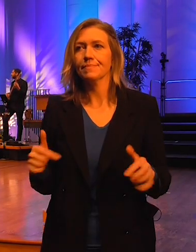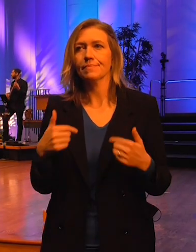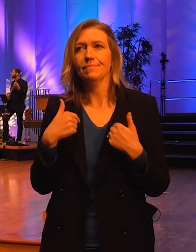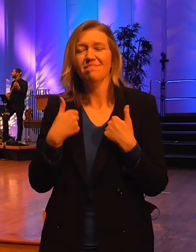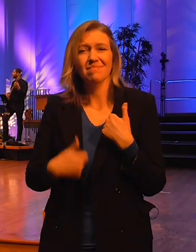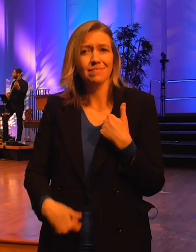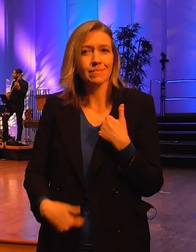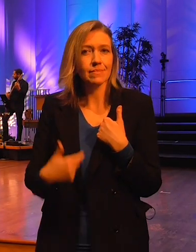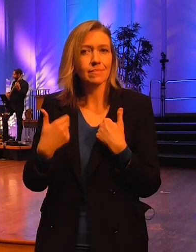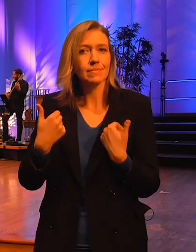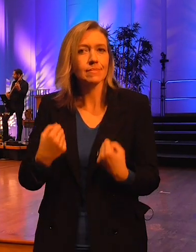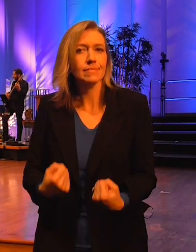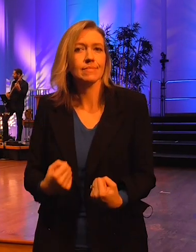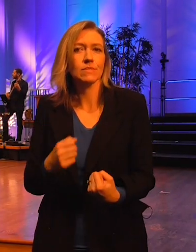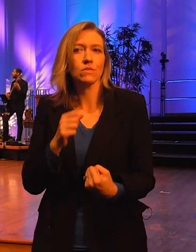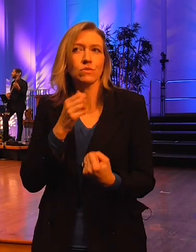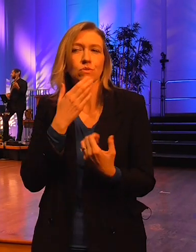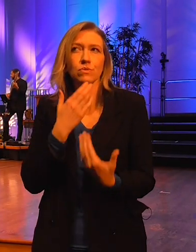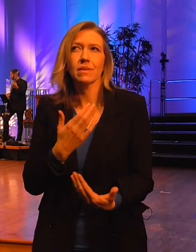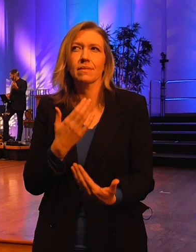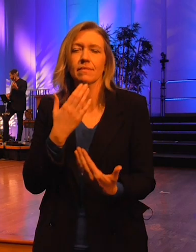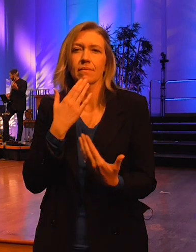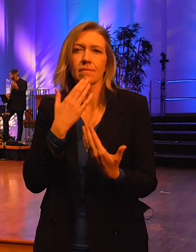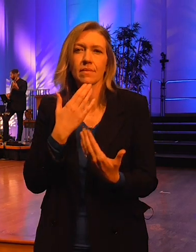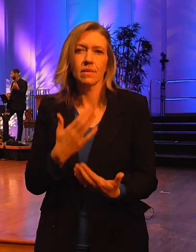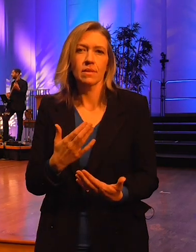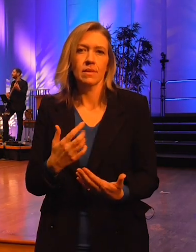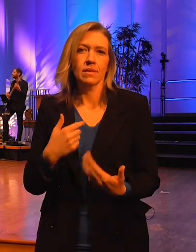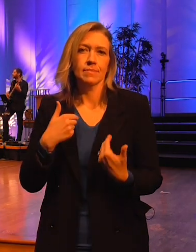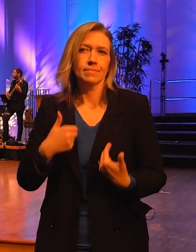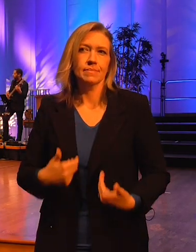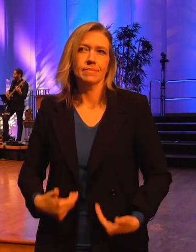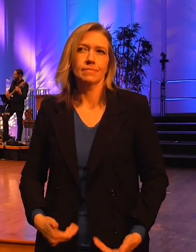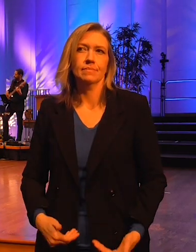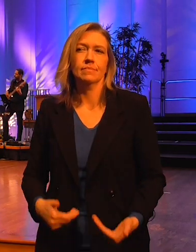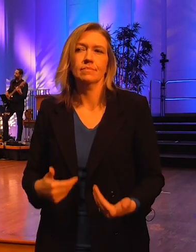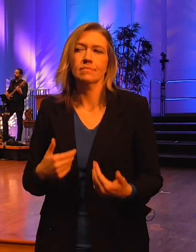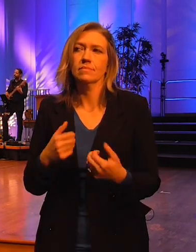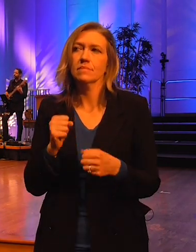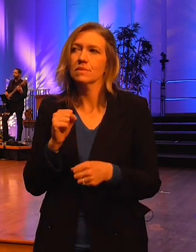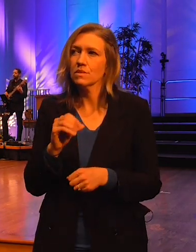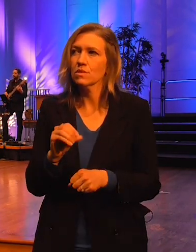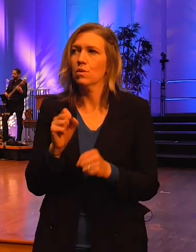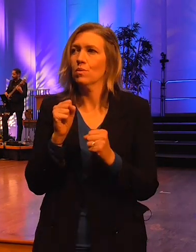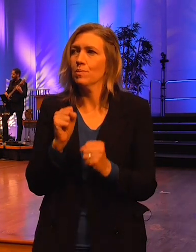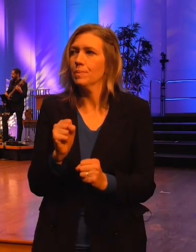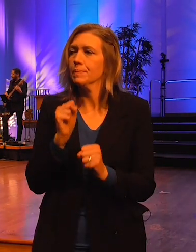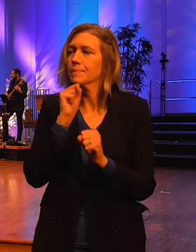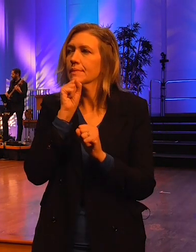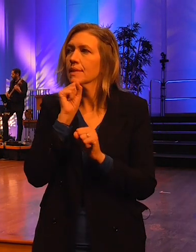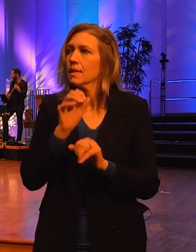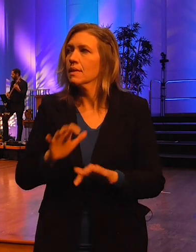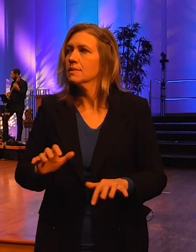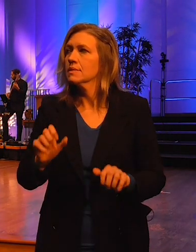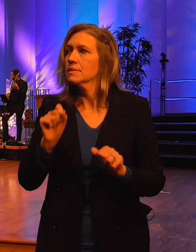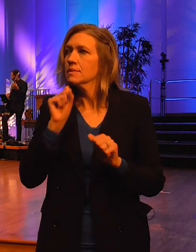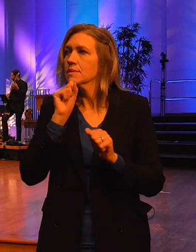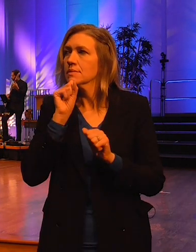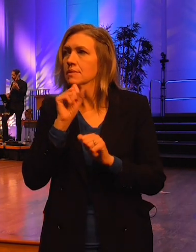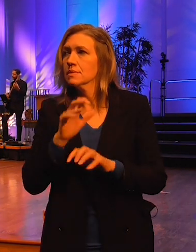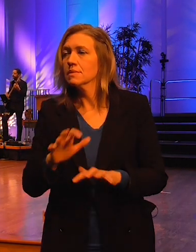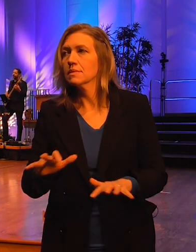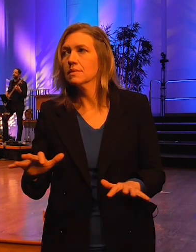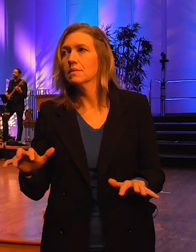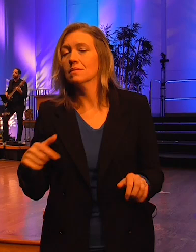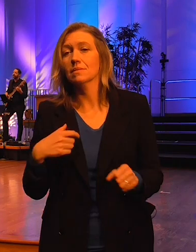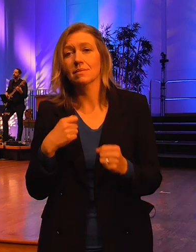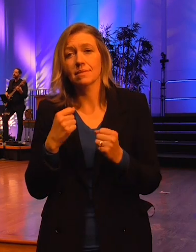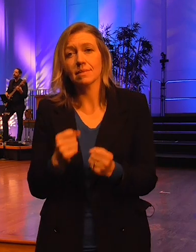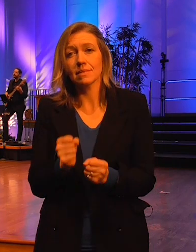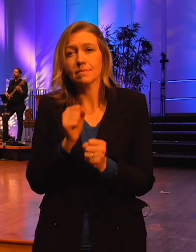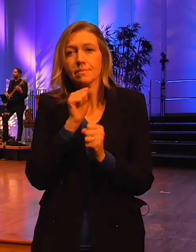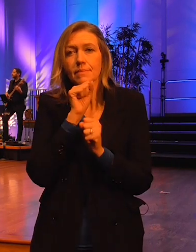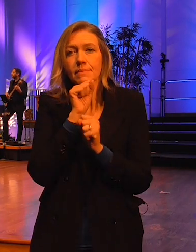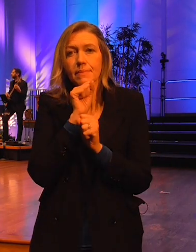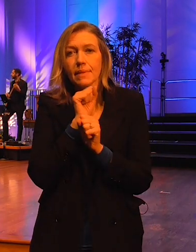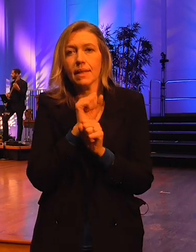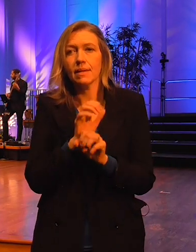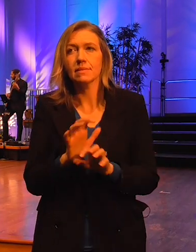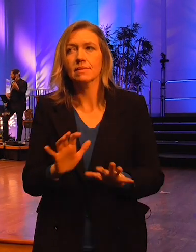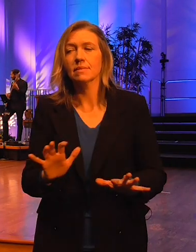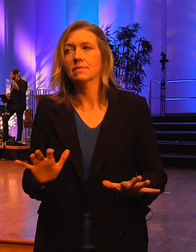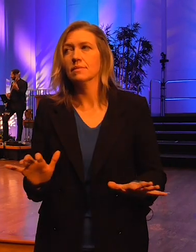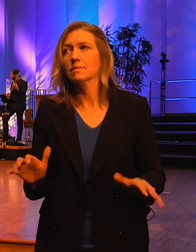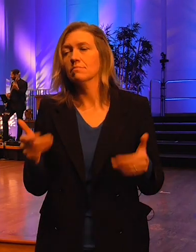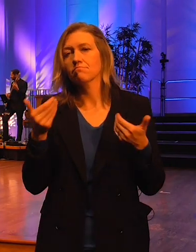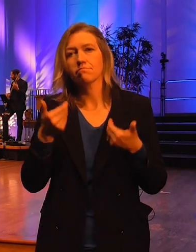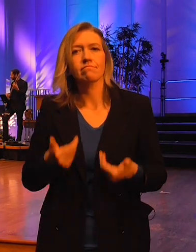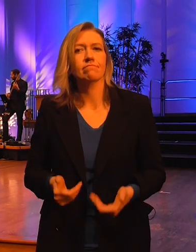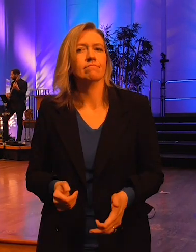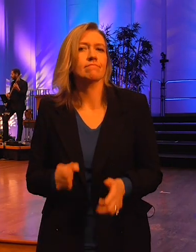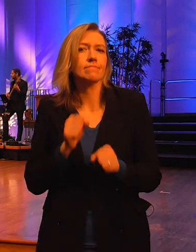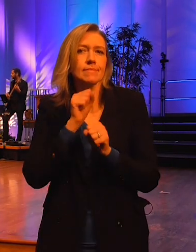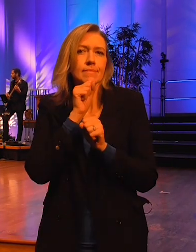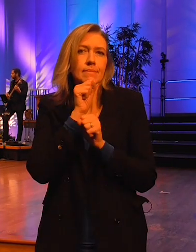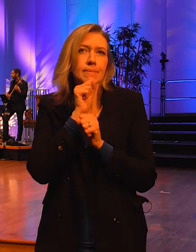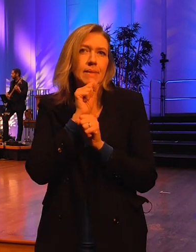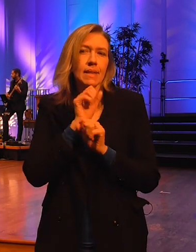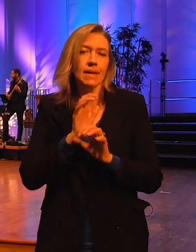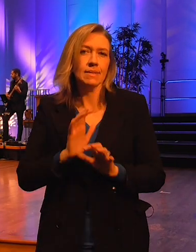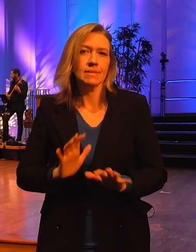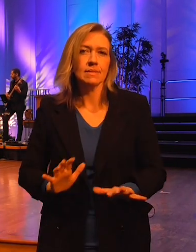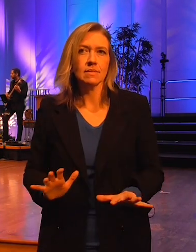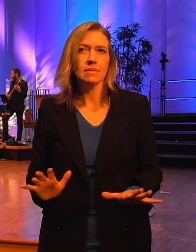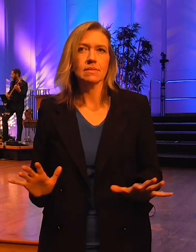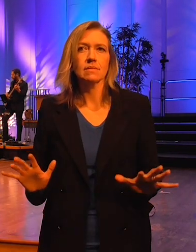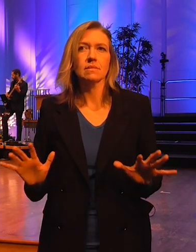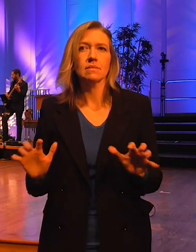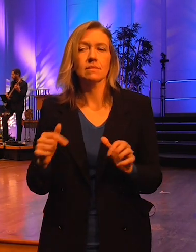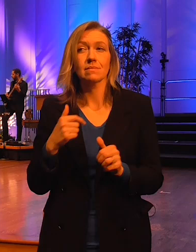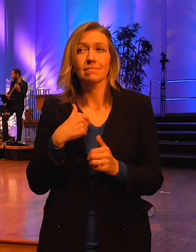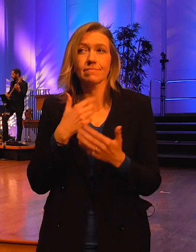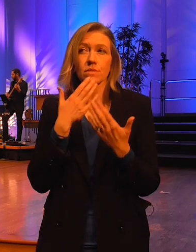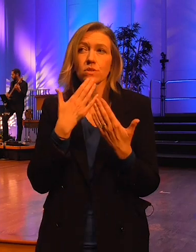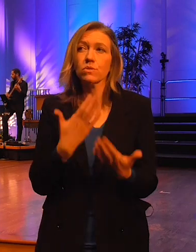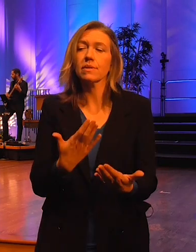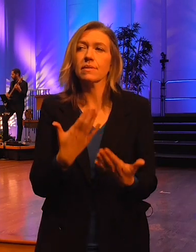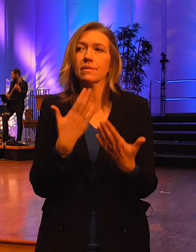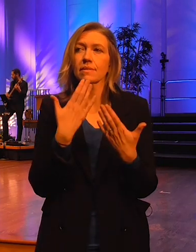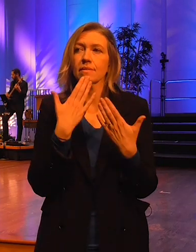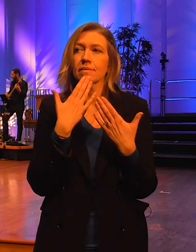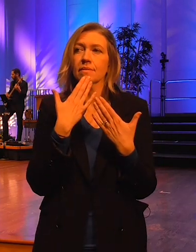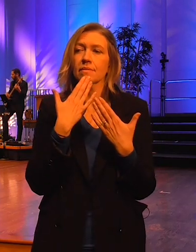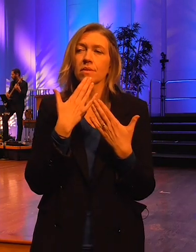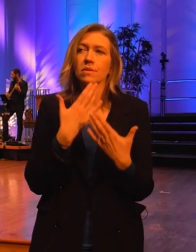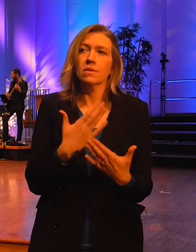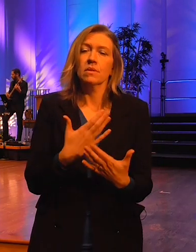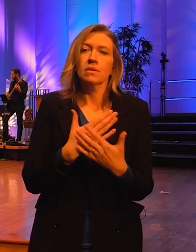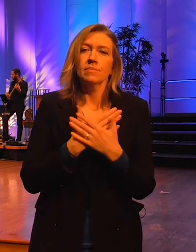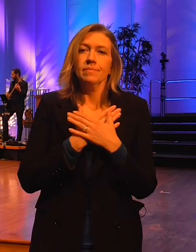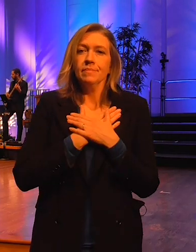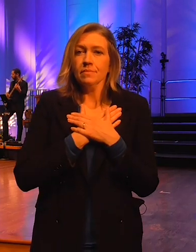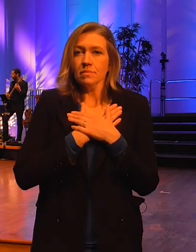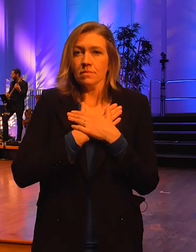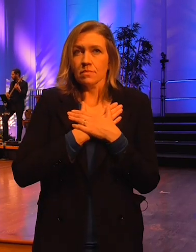so grateful I am so blessed bless I am so blessed I am so blessed I am so grateful I am so